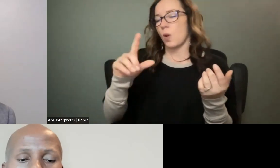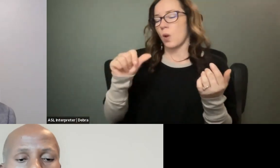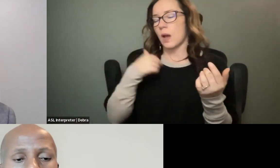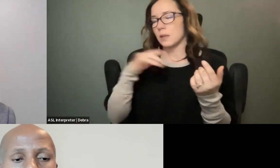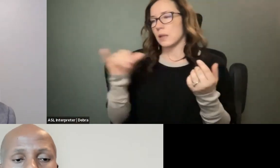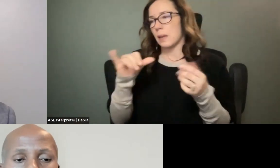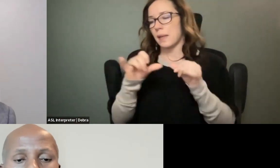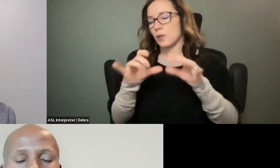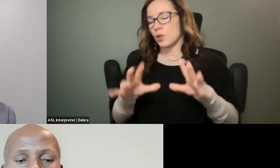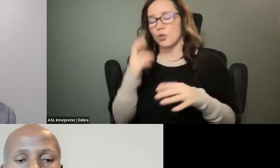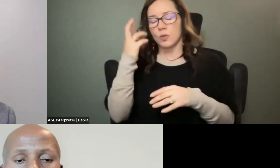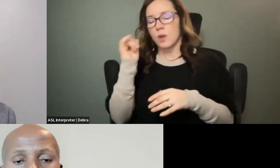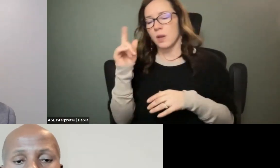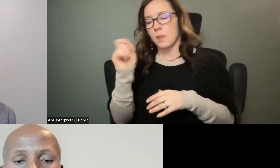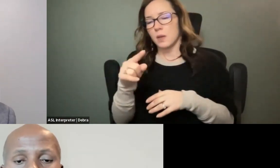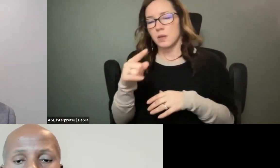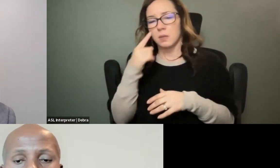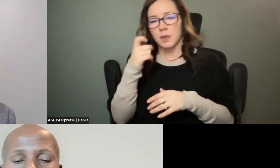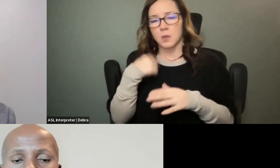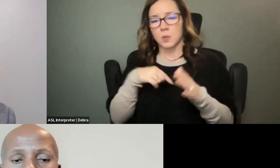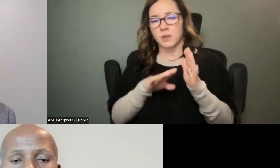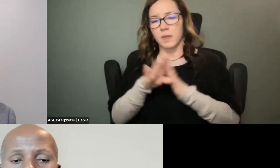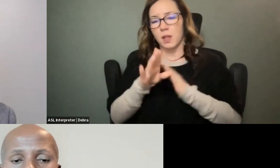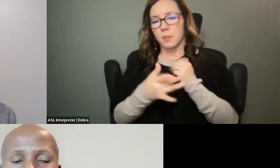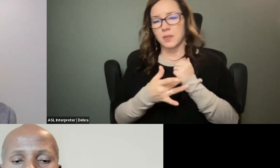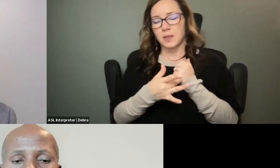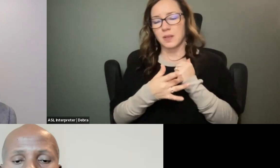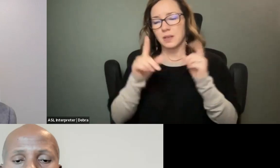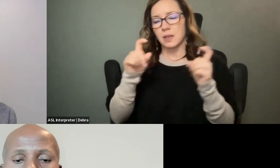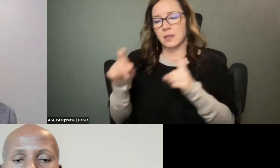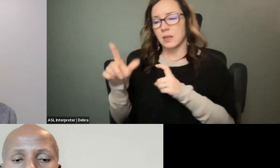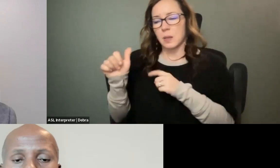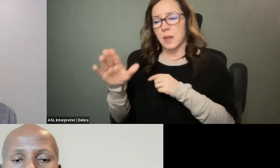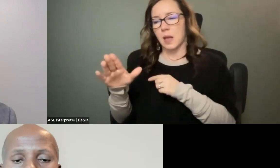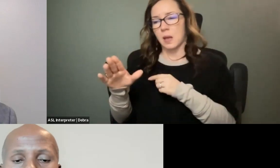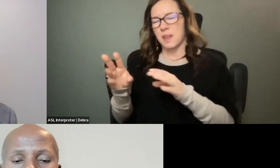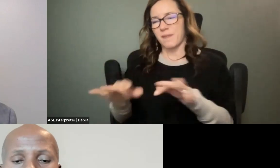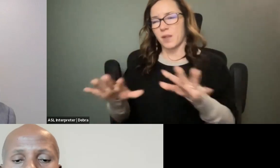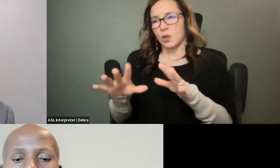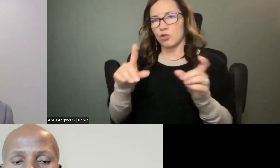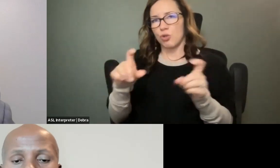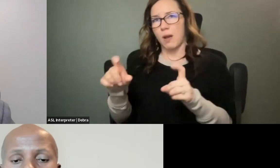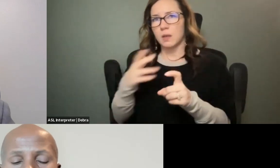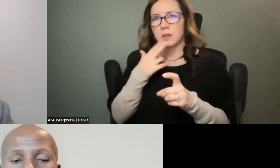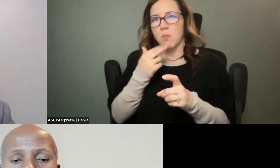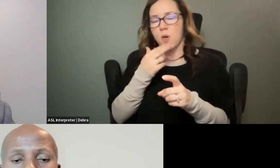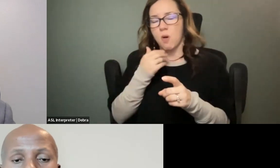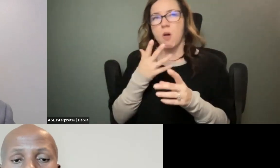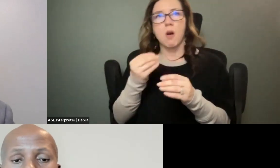why I'm asking is because we developed a technology and we tested it already in lab and we did a small field trial